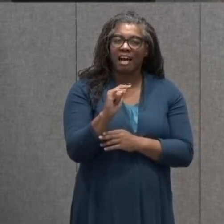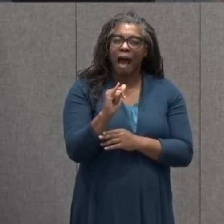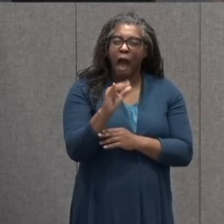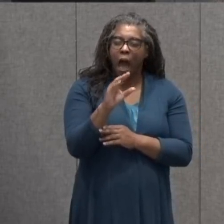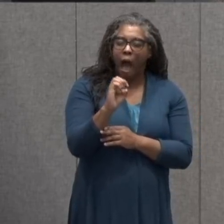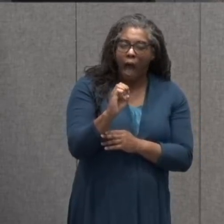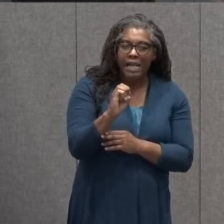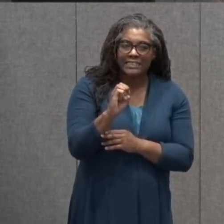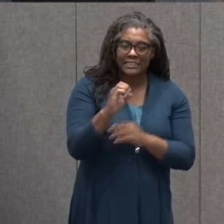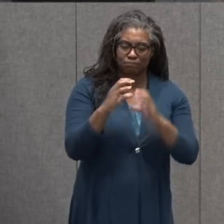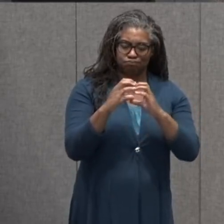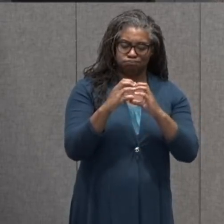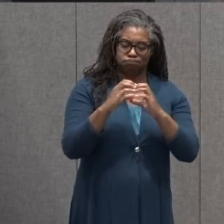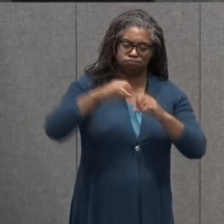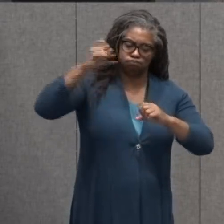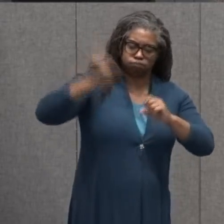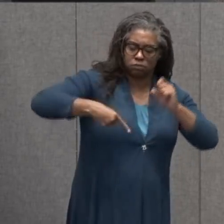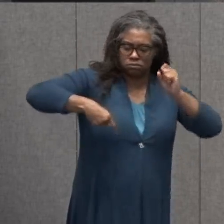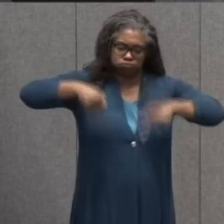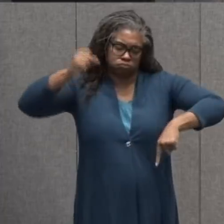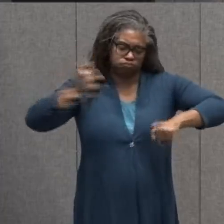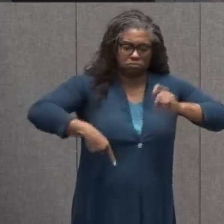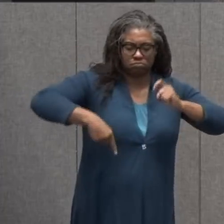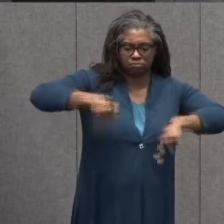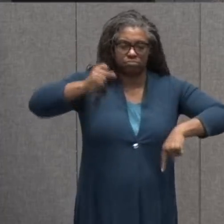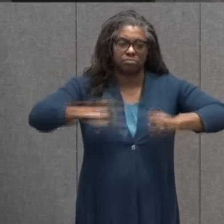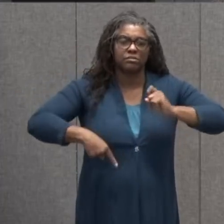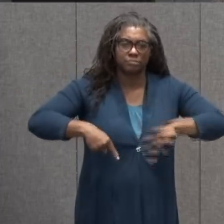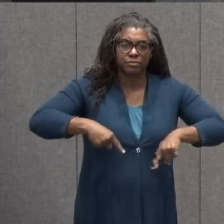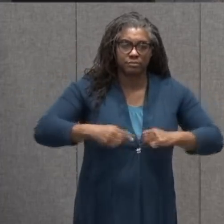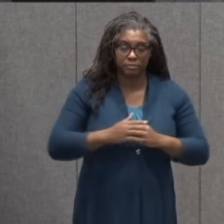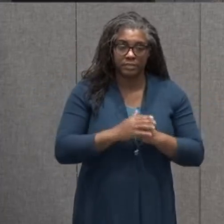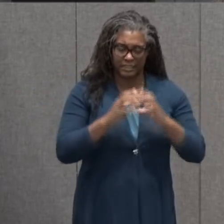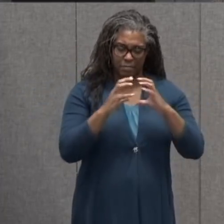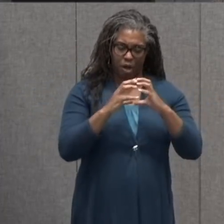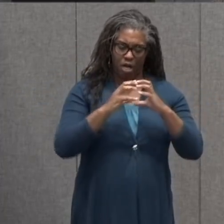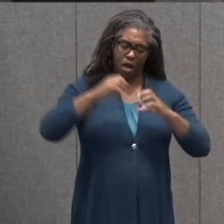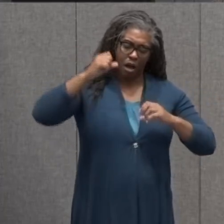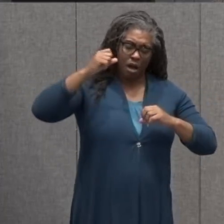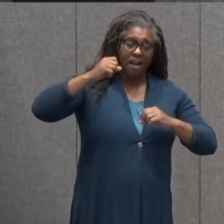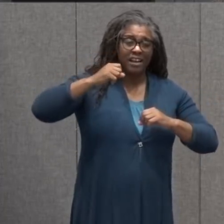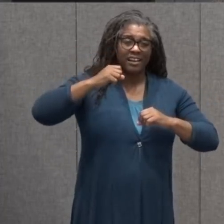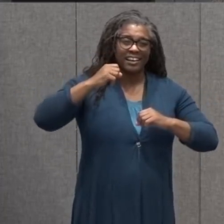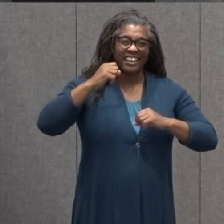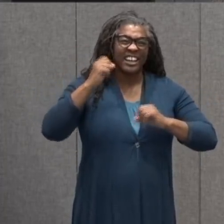Those big kind of balls or chunks of ice. They always make a lot of noise, I have skylights